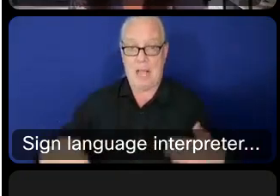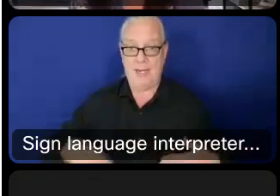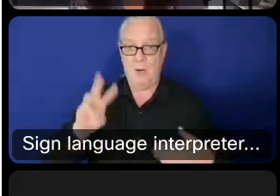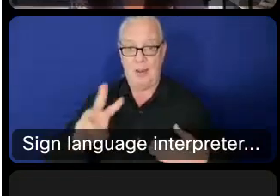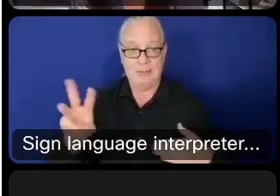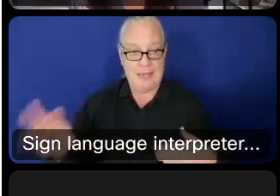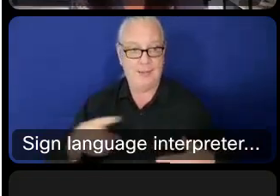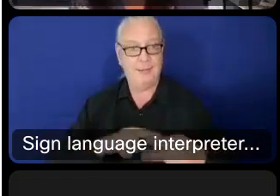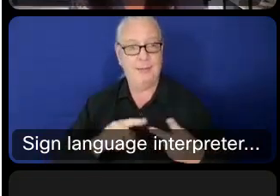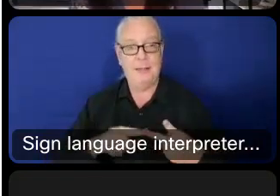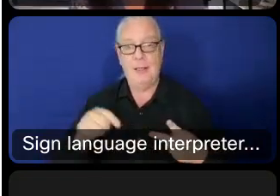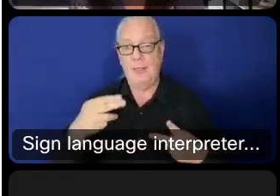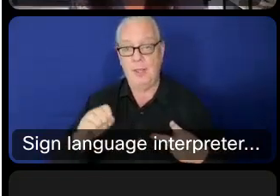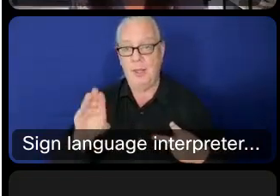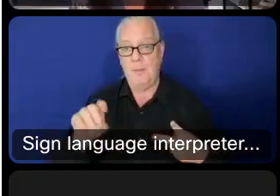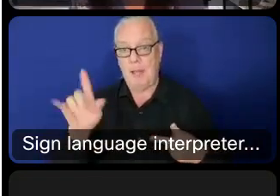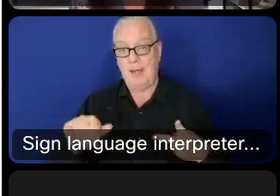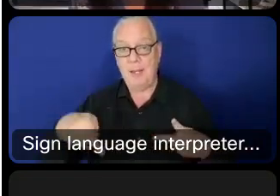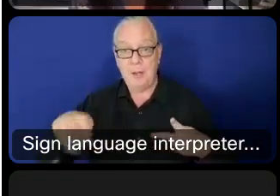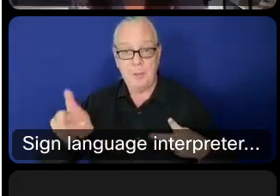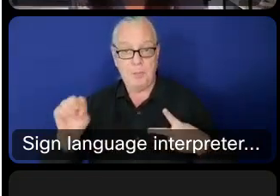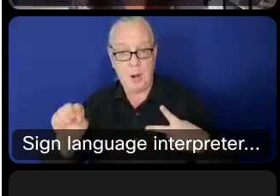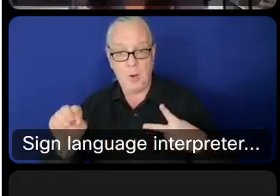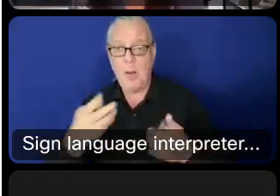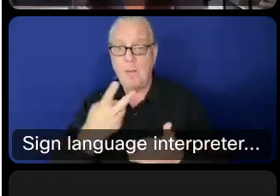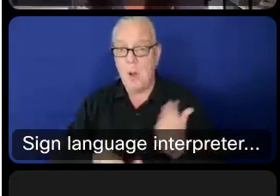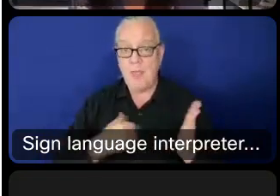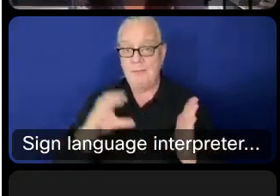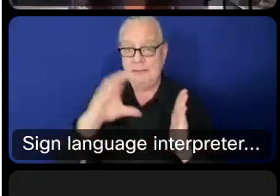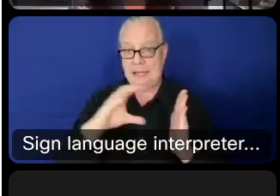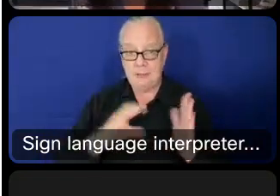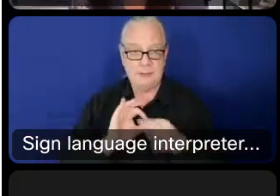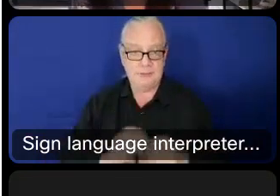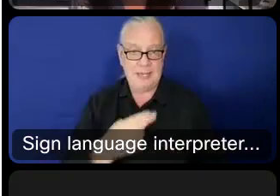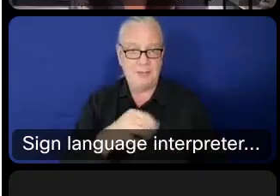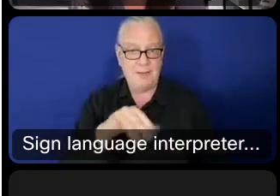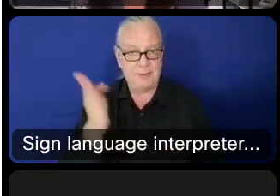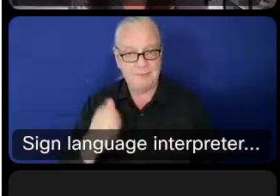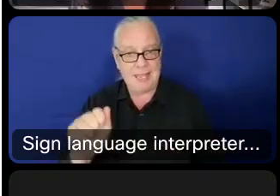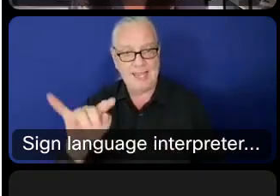website, both have HIV and aging sections. HIV.gov's website has